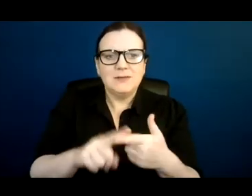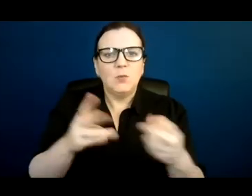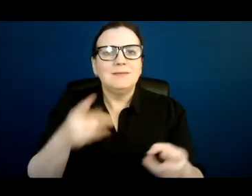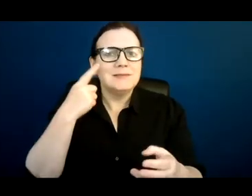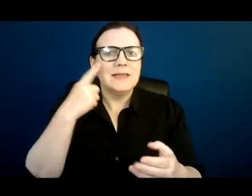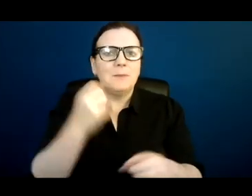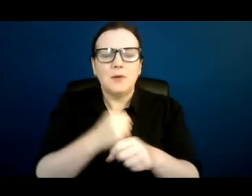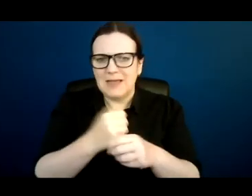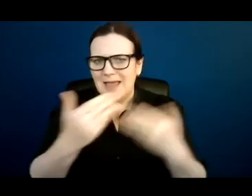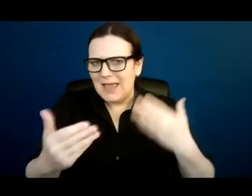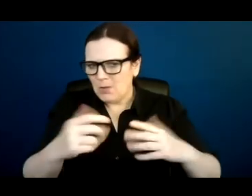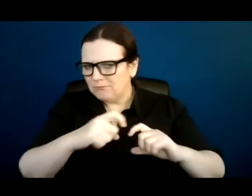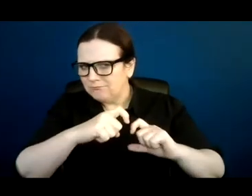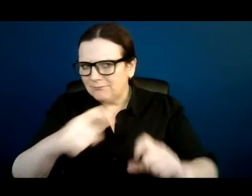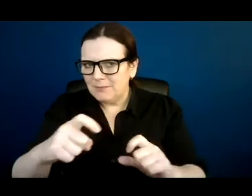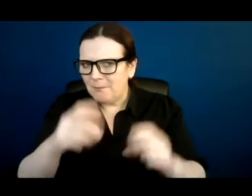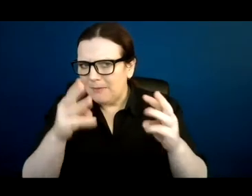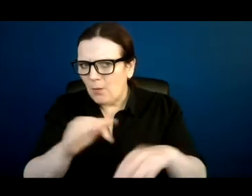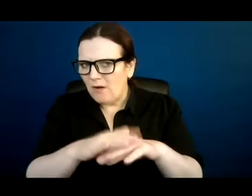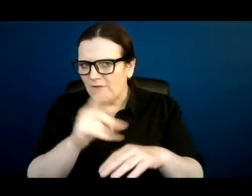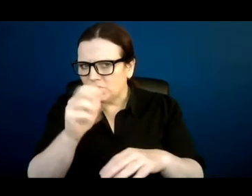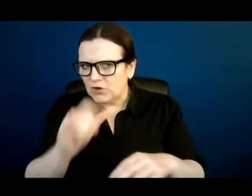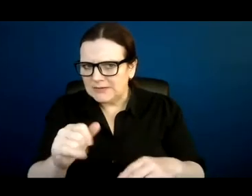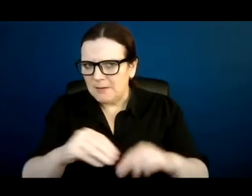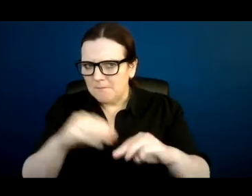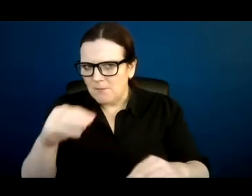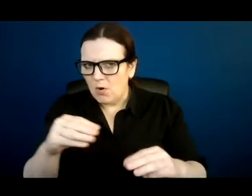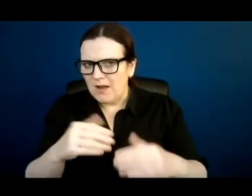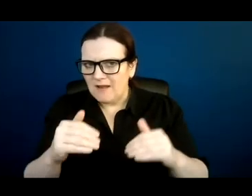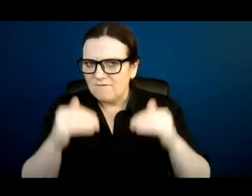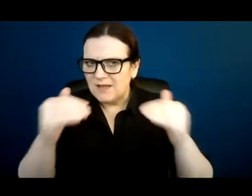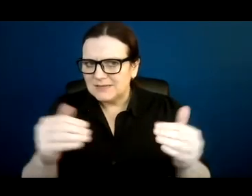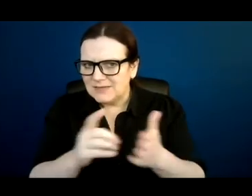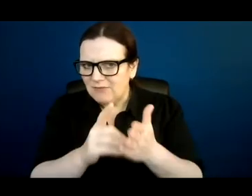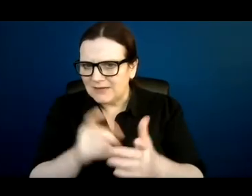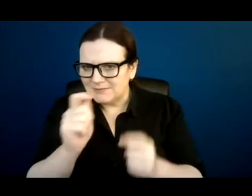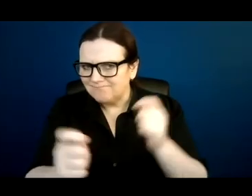directives as there is an increasing awareness of the importance of those instruments. And of course